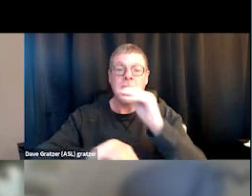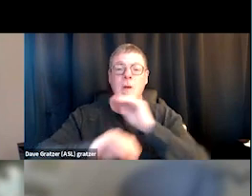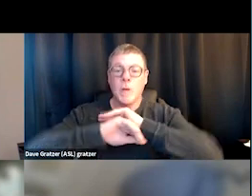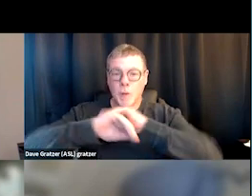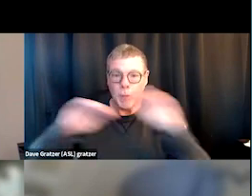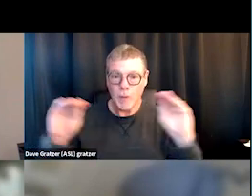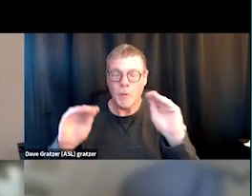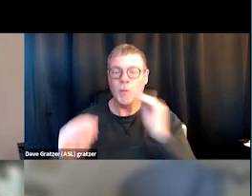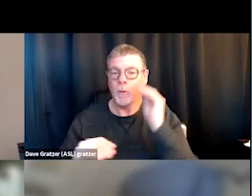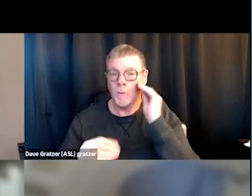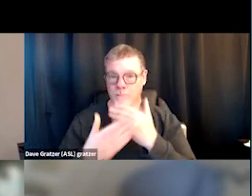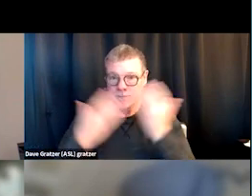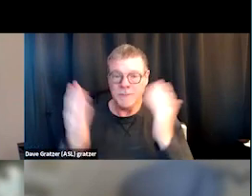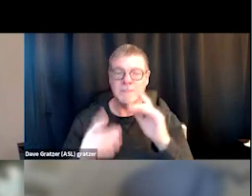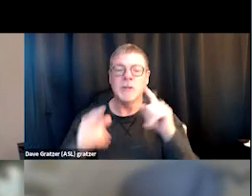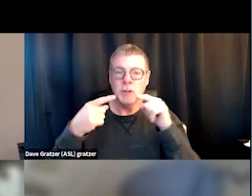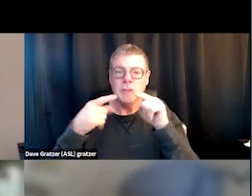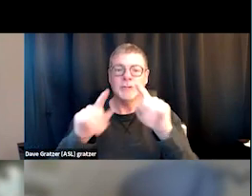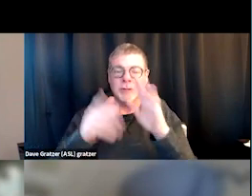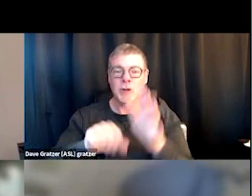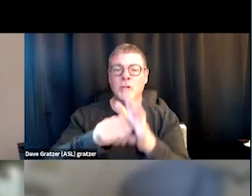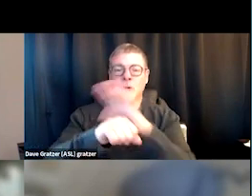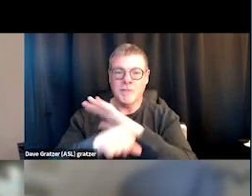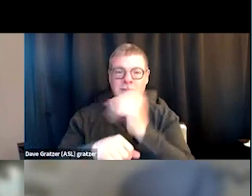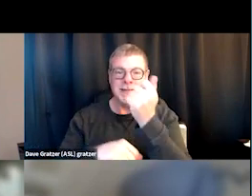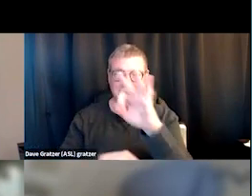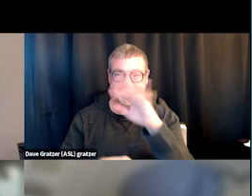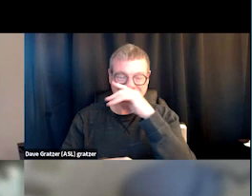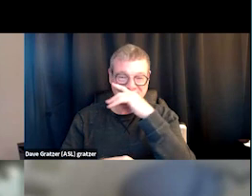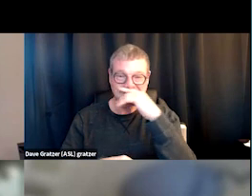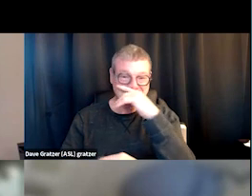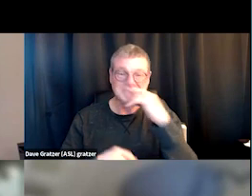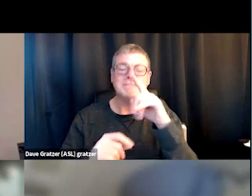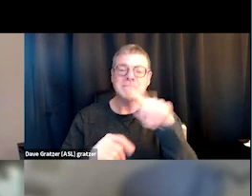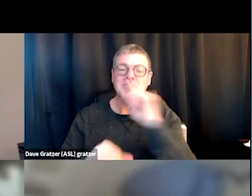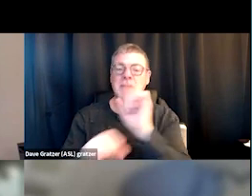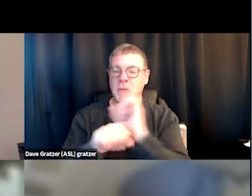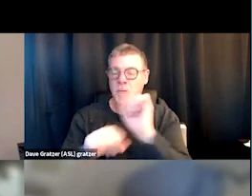and housing instability during the COVID-19 pandemic. James has been working with unhoused people